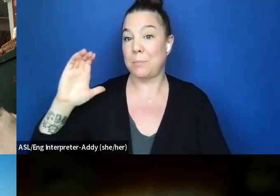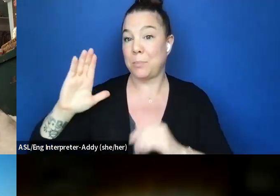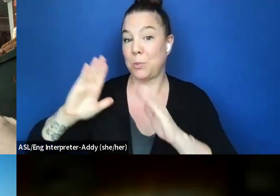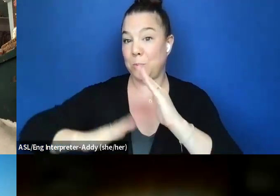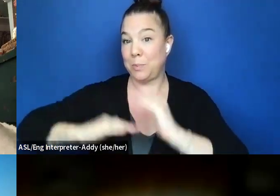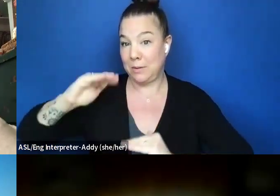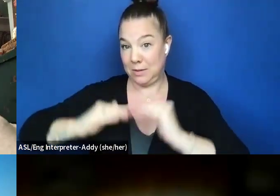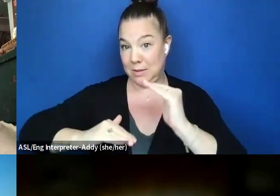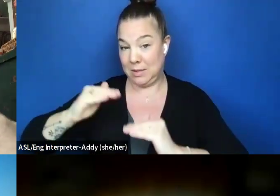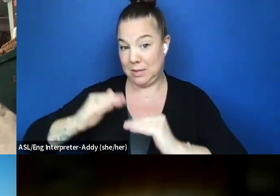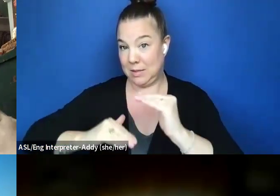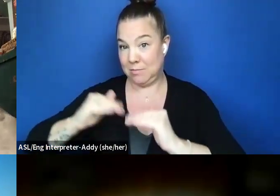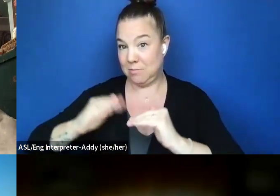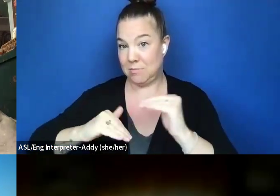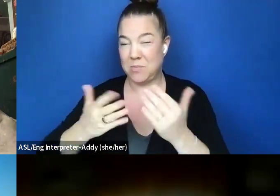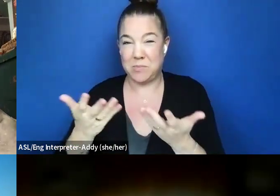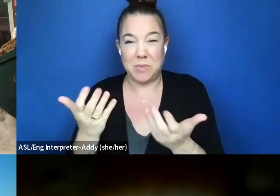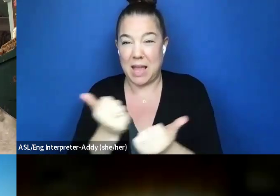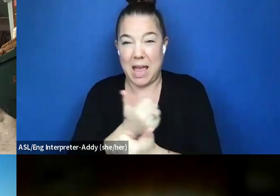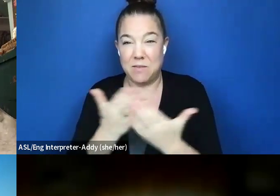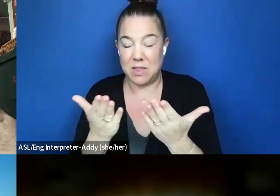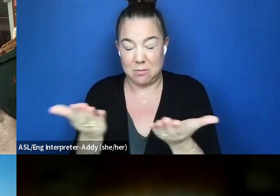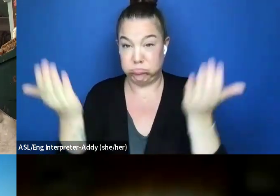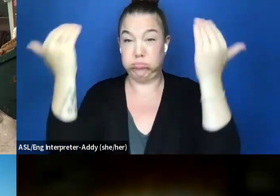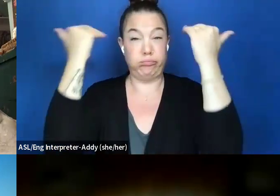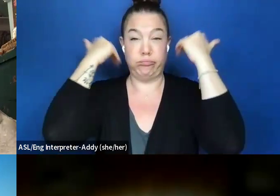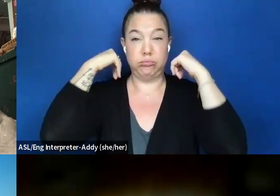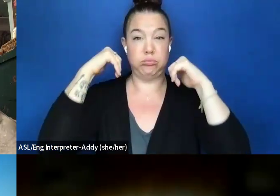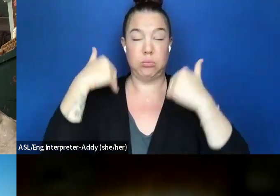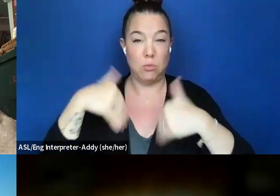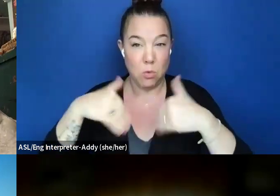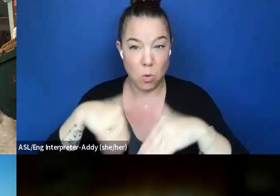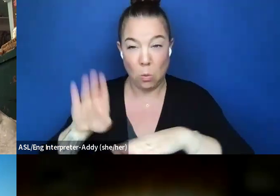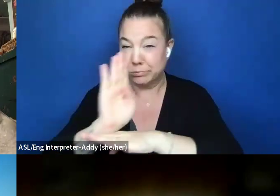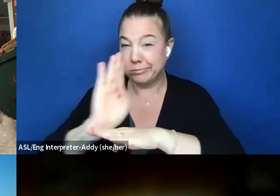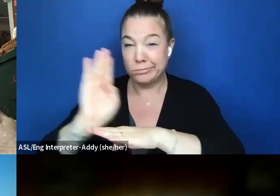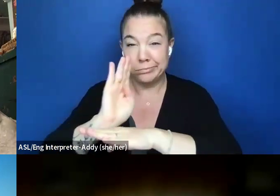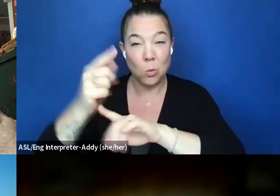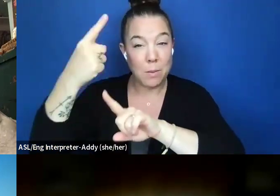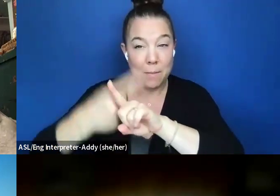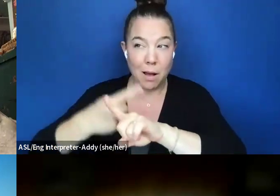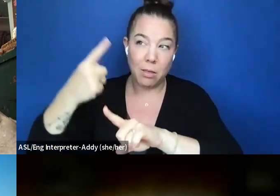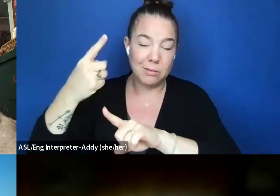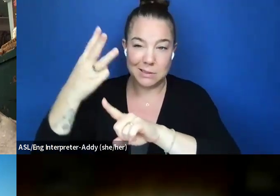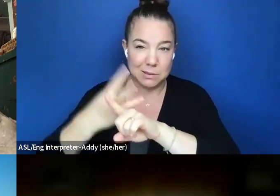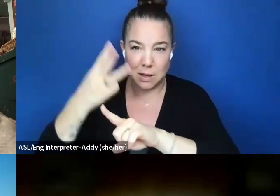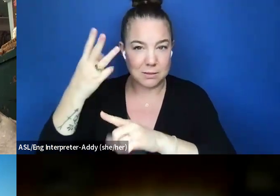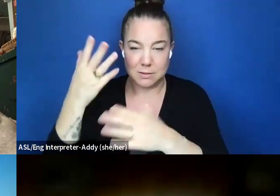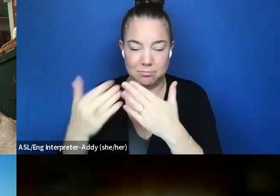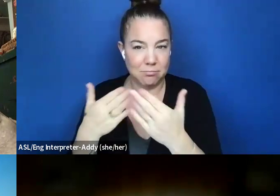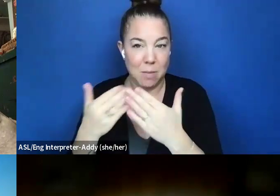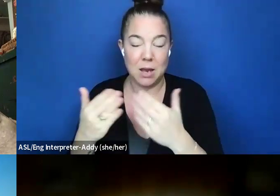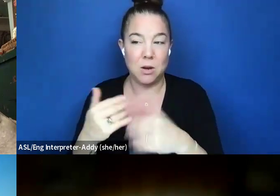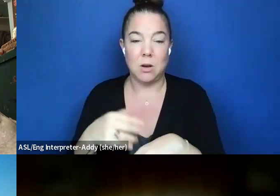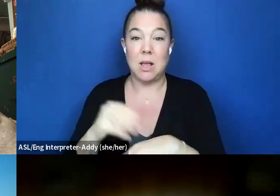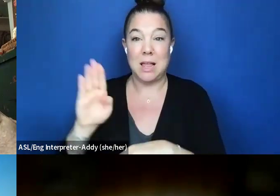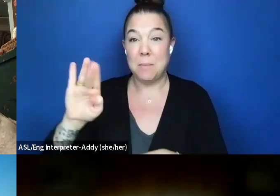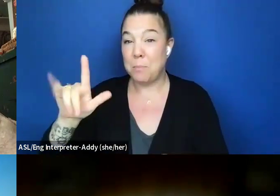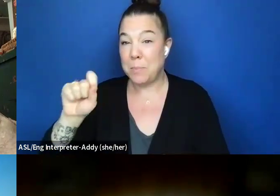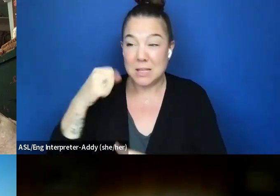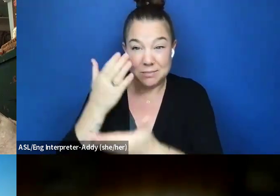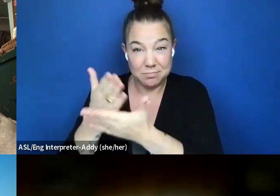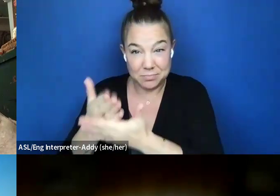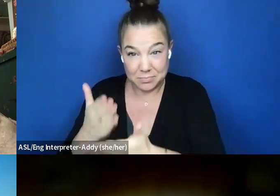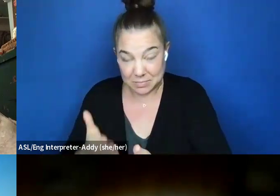Brooke Wilson (she/her): they're drinking from a fire hose for however many days they're at the Capitol. Whether it's a month and a half or 6 months, it doesn't matter. The bills are coming, and they don't have